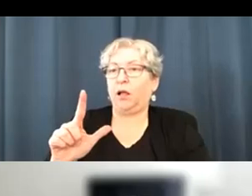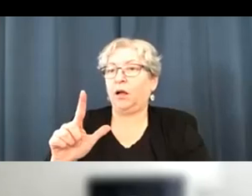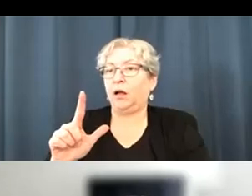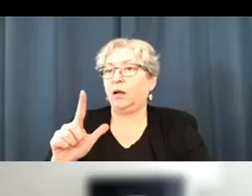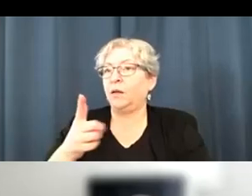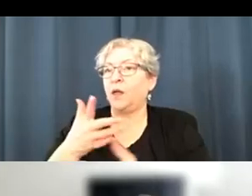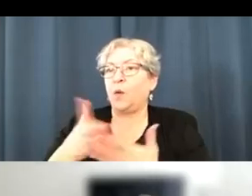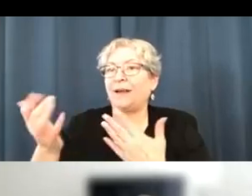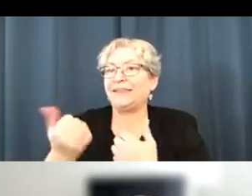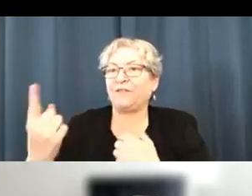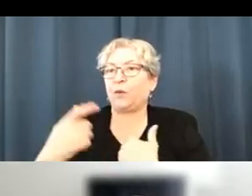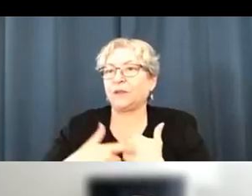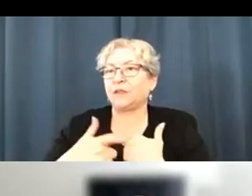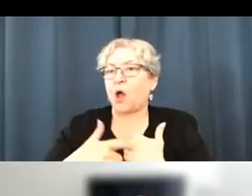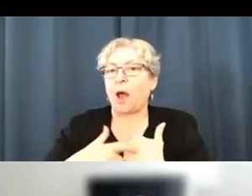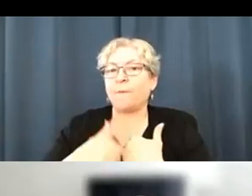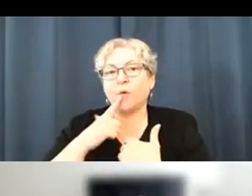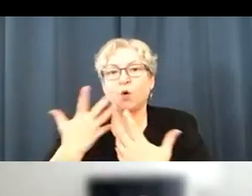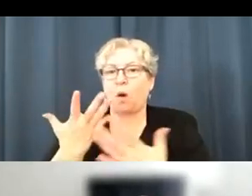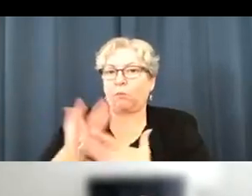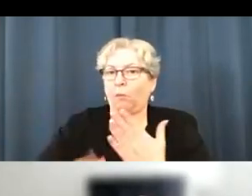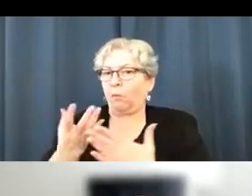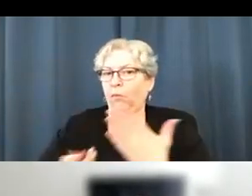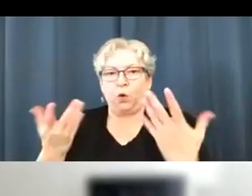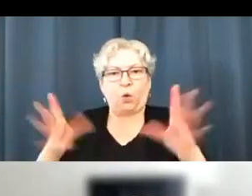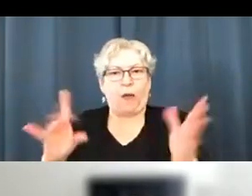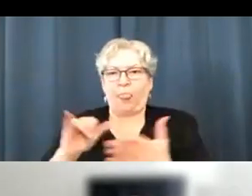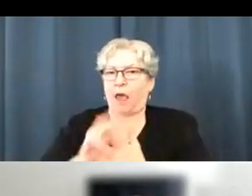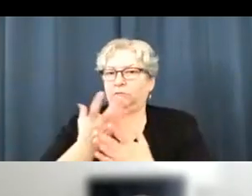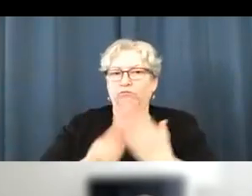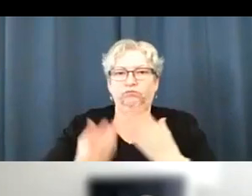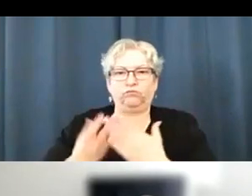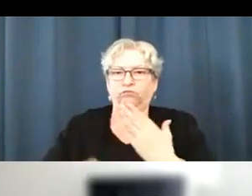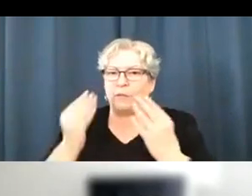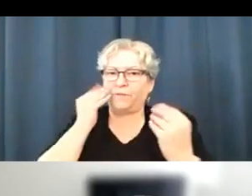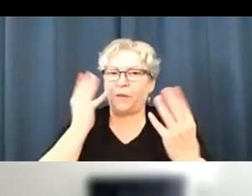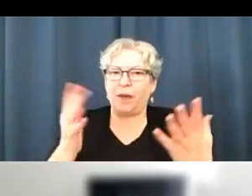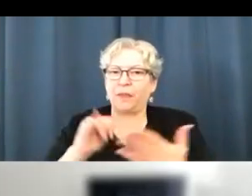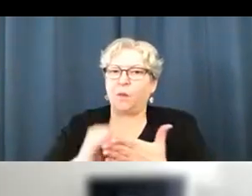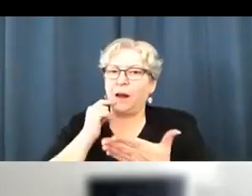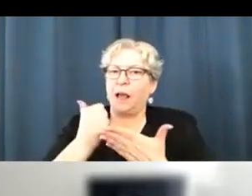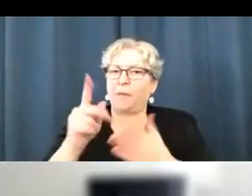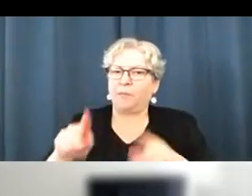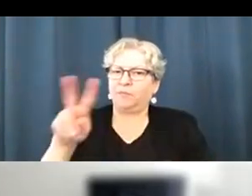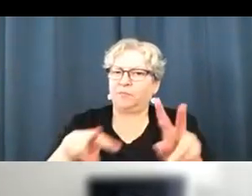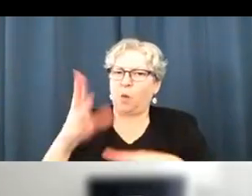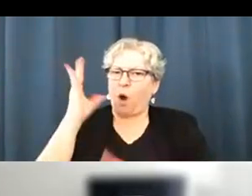But again, you don't wanna leave out important information that would help somebody understand why you put that image there.